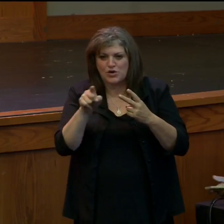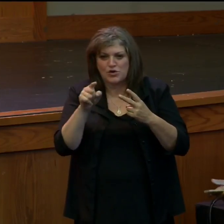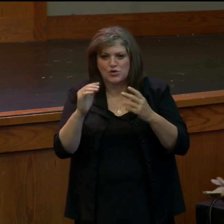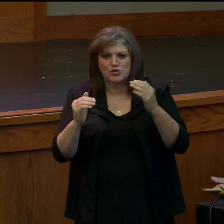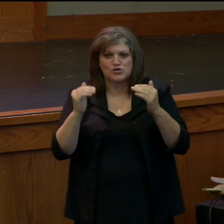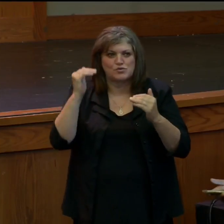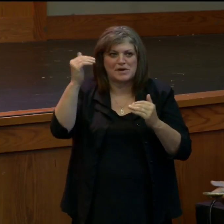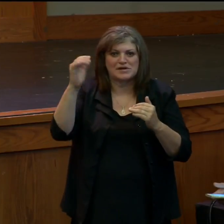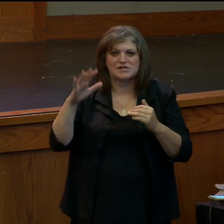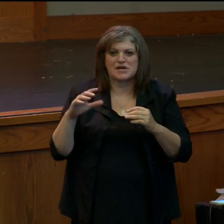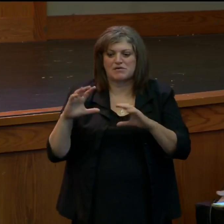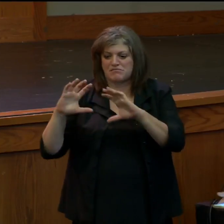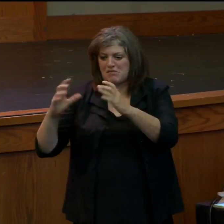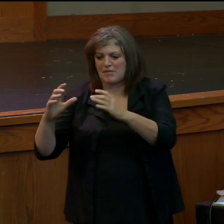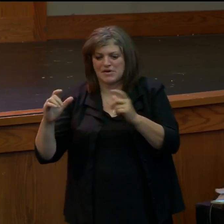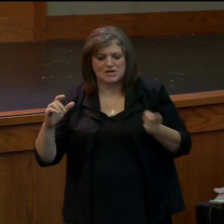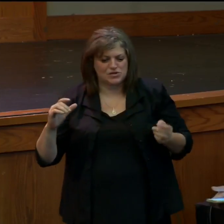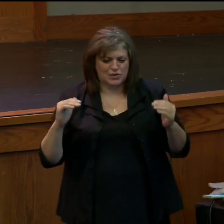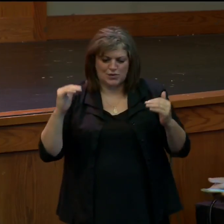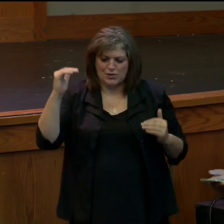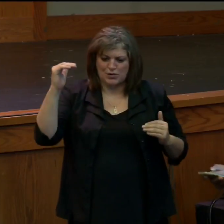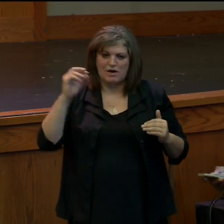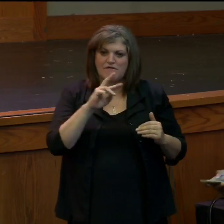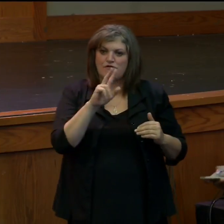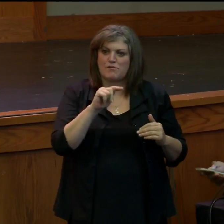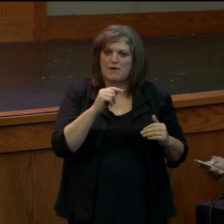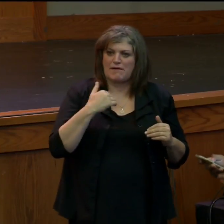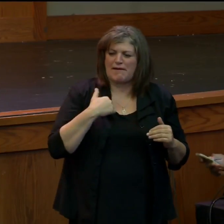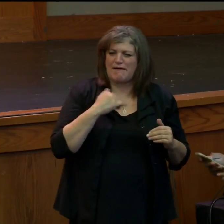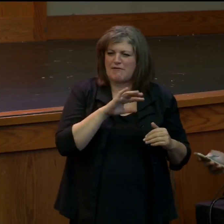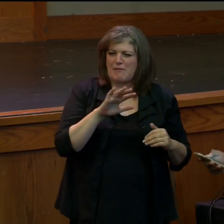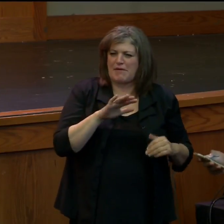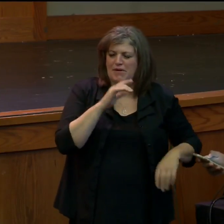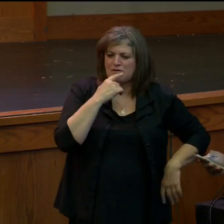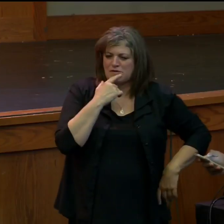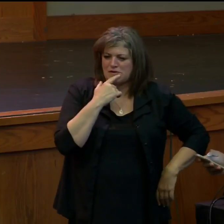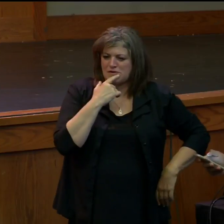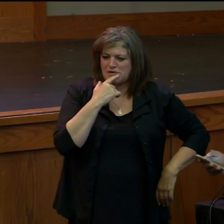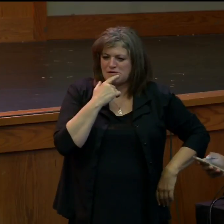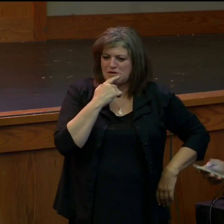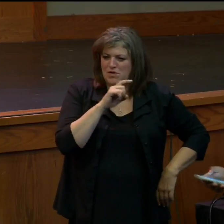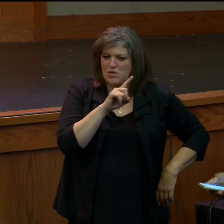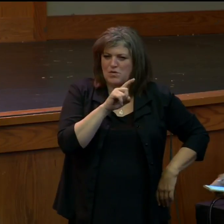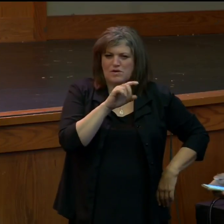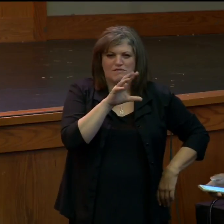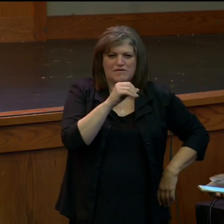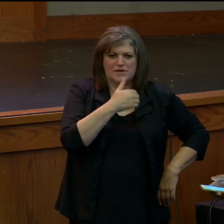POPULATIONS. SO EVEN IN VERMONT THEY HAVE ABOUT -- I THINK IT'S ABOUT 150 MEMBERS.